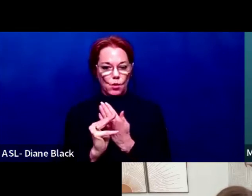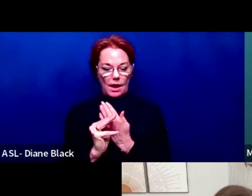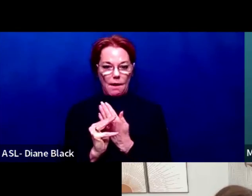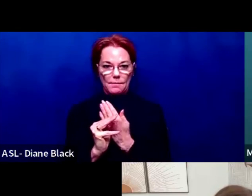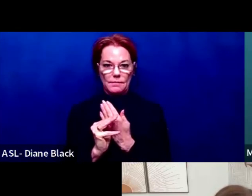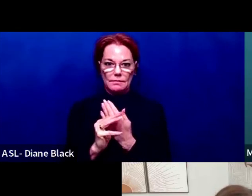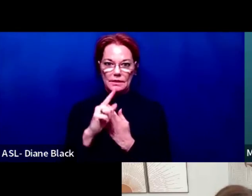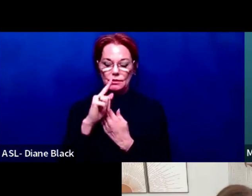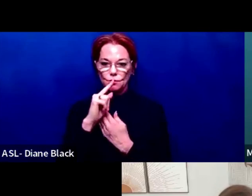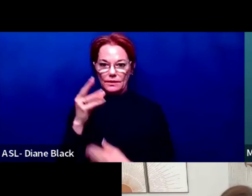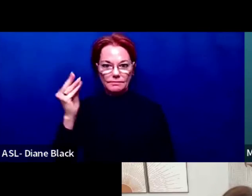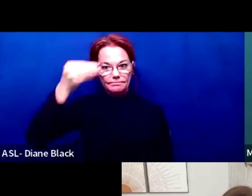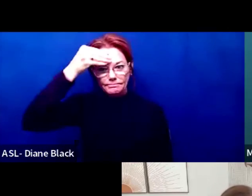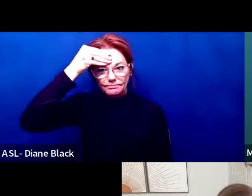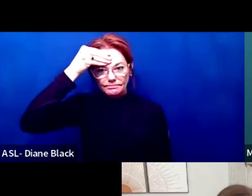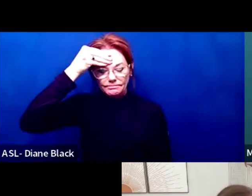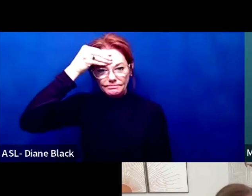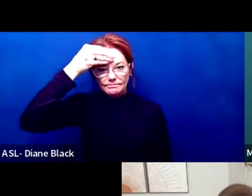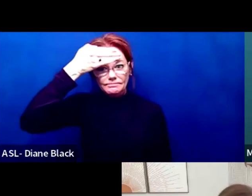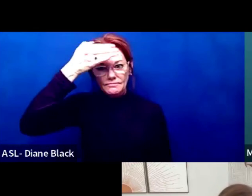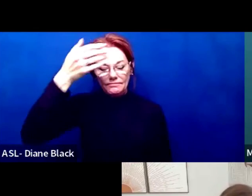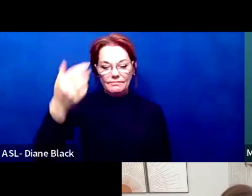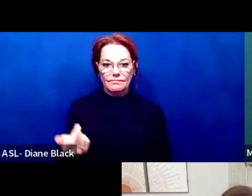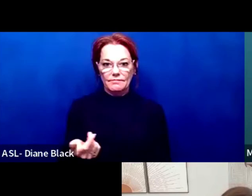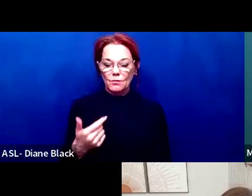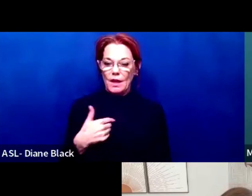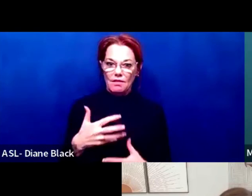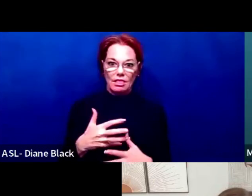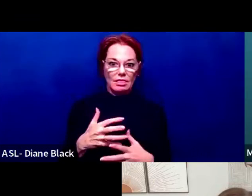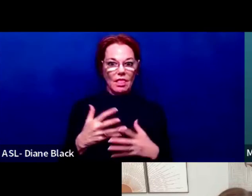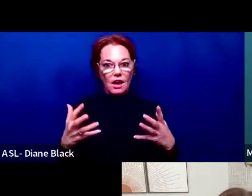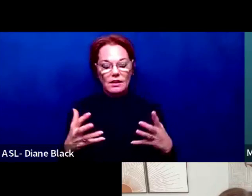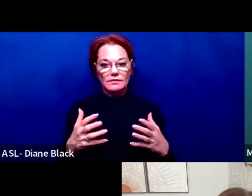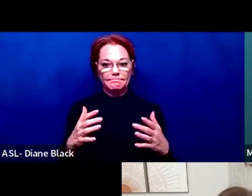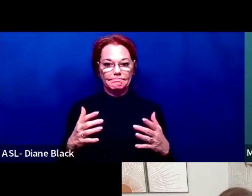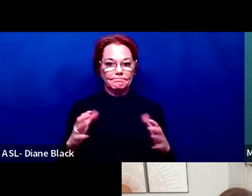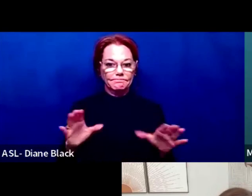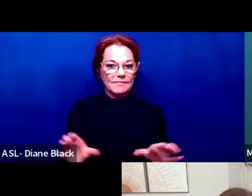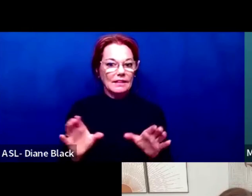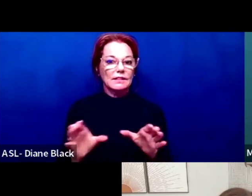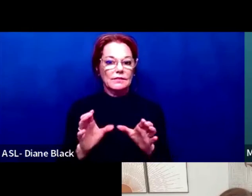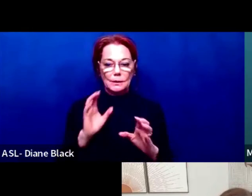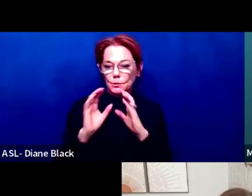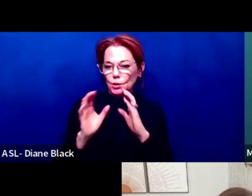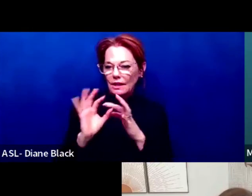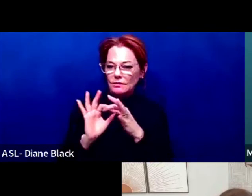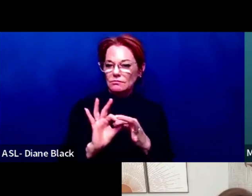because there's so much activity and communication about it. But I think sometimes we're not quite sure how to get involved